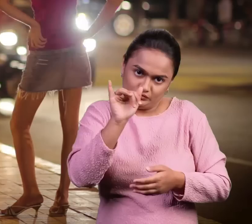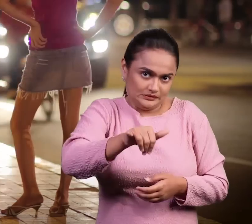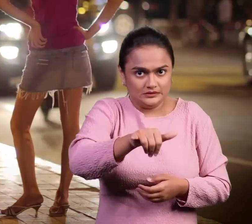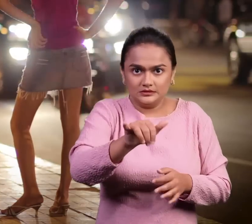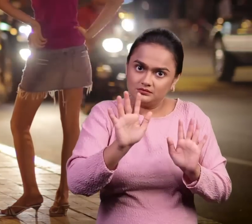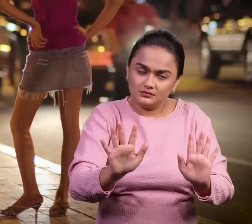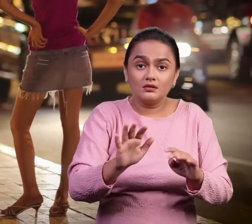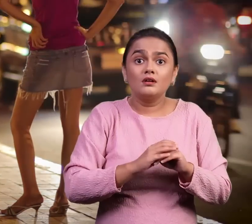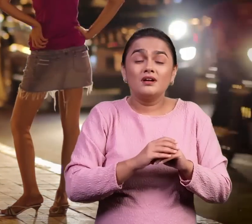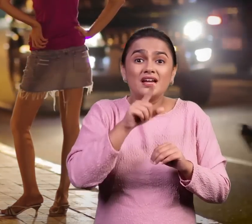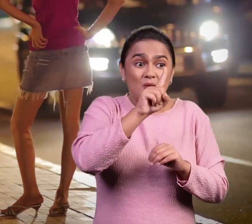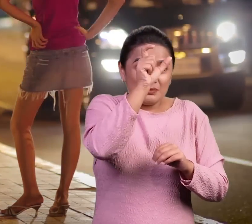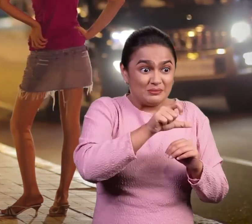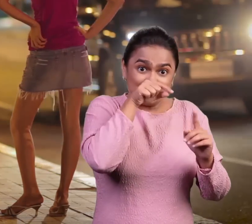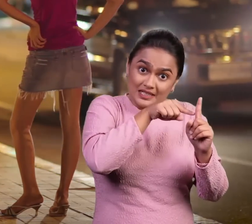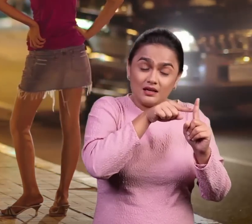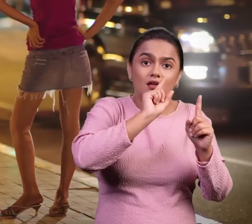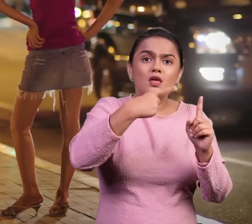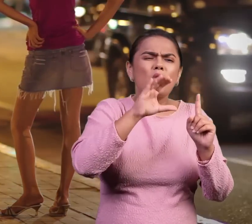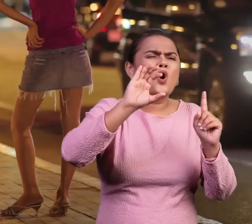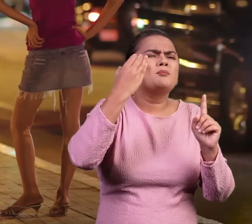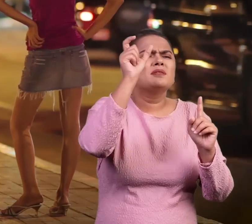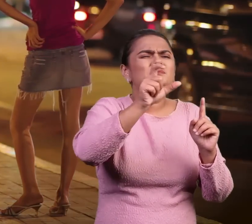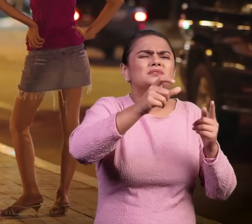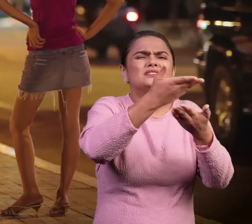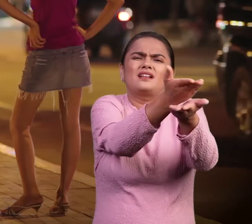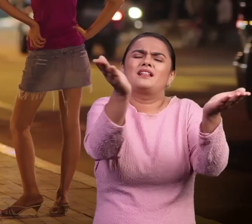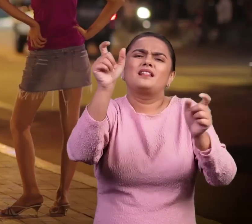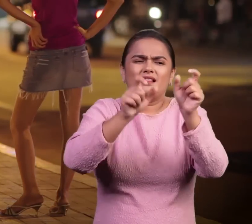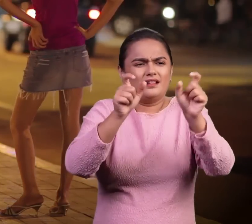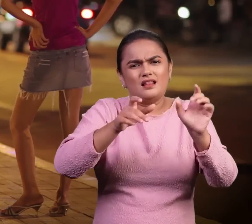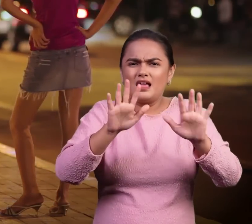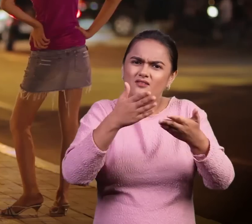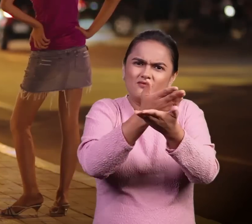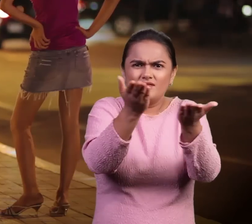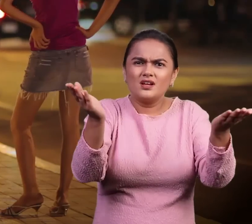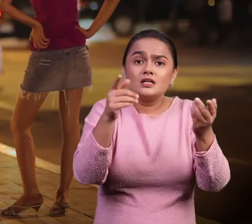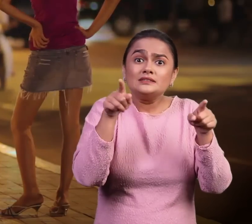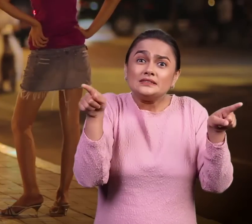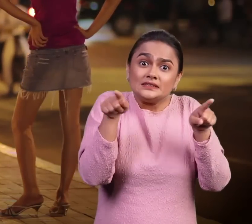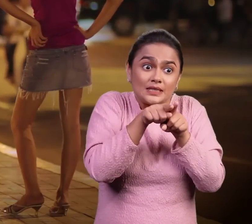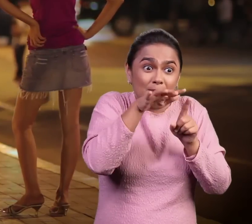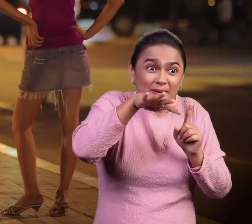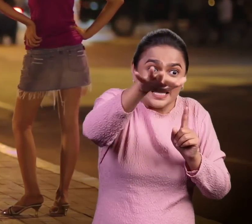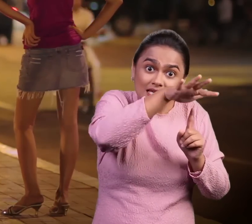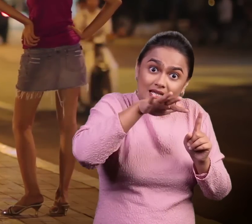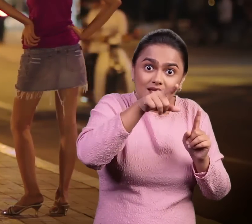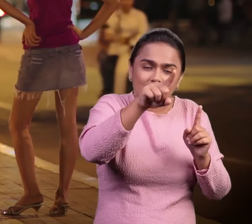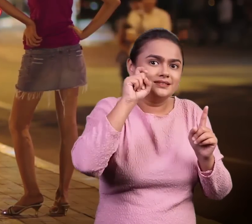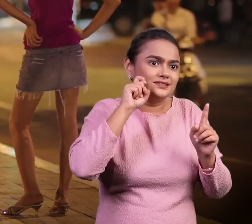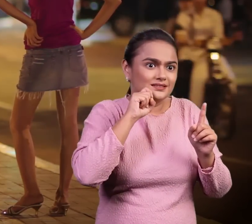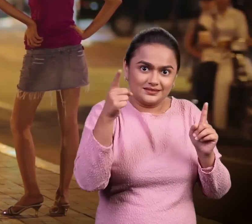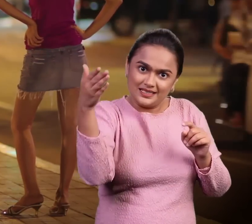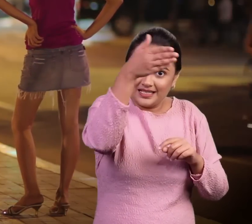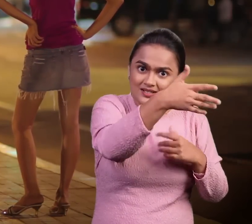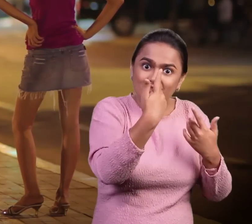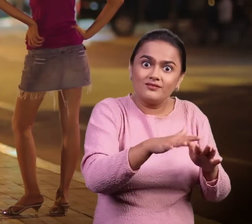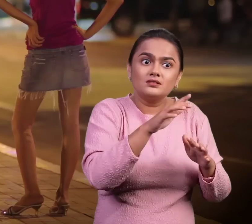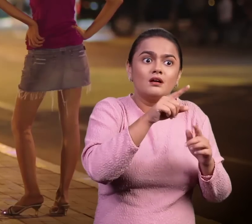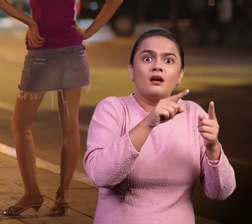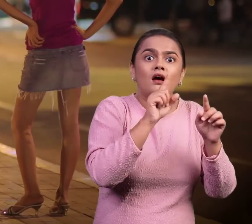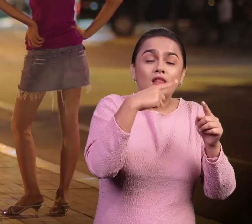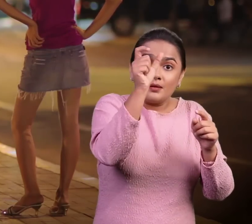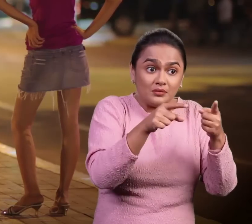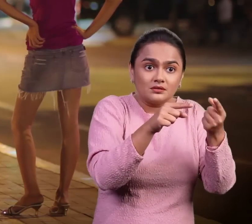Once a sex worker contracts the virus, clients visiting them are also at risk of contracting it.